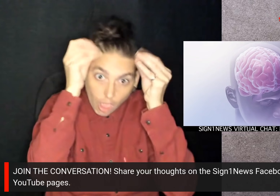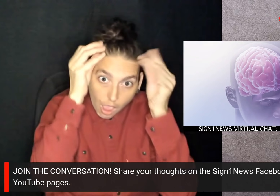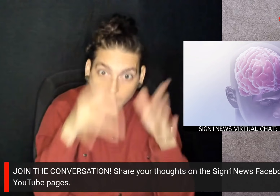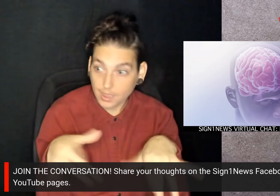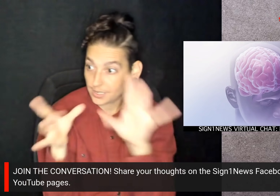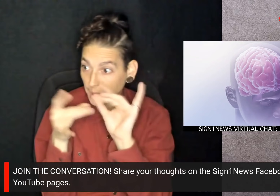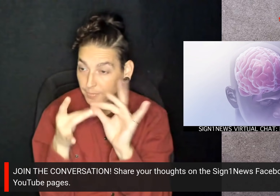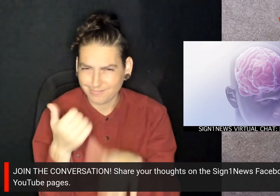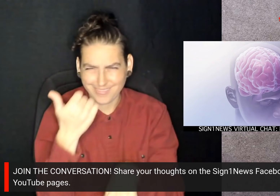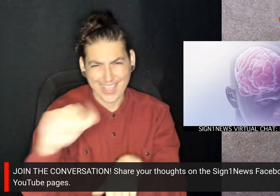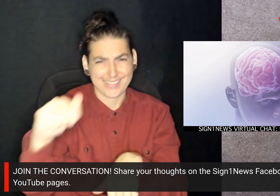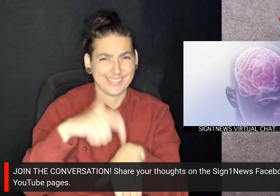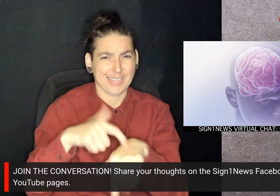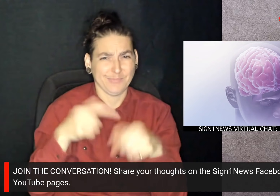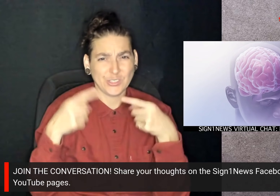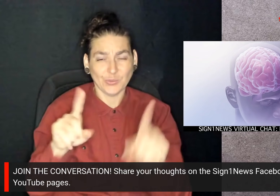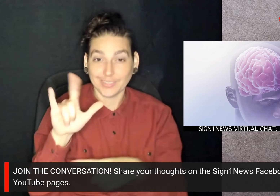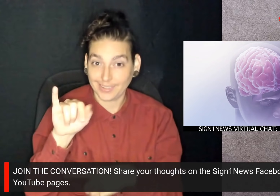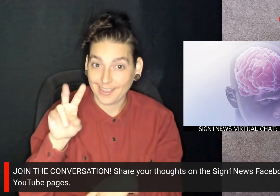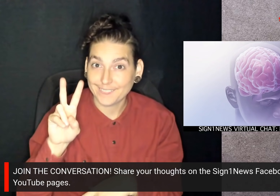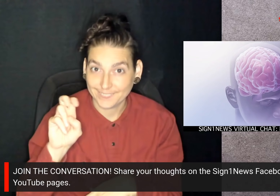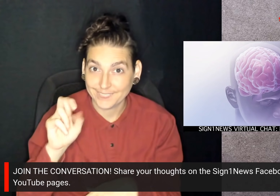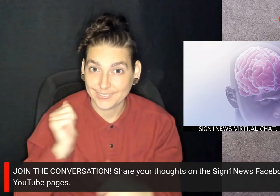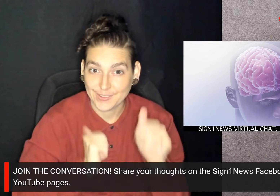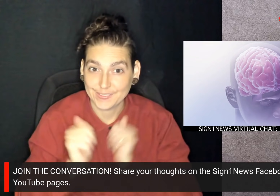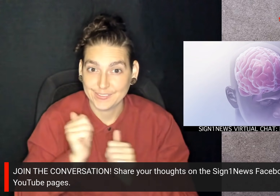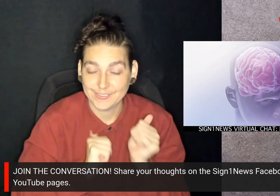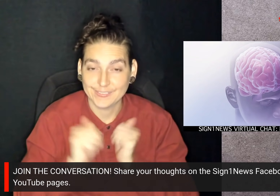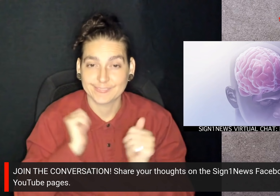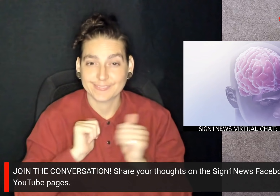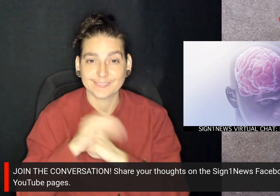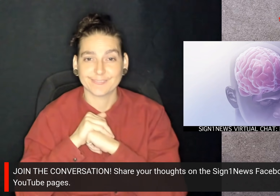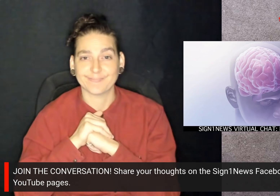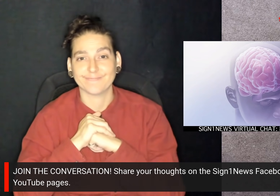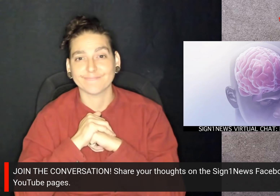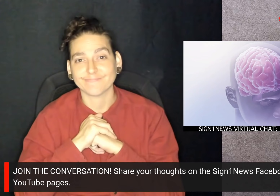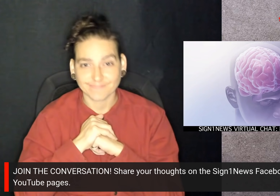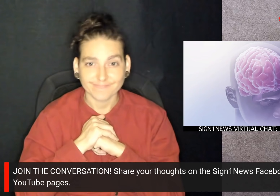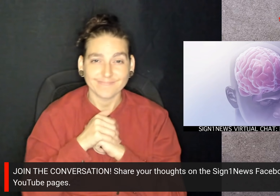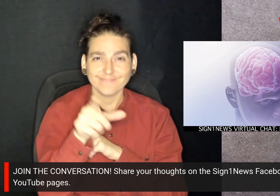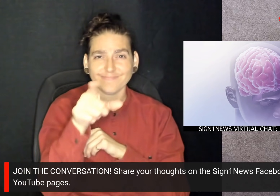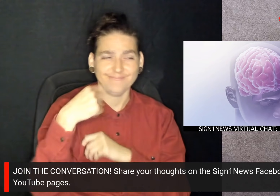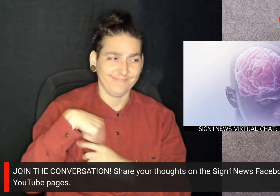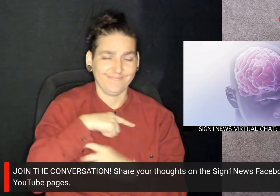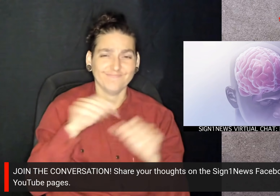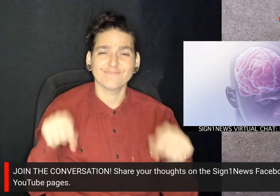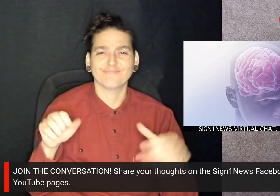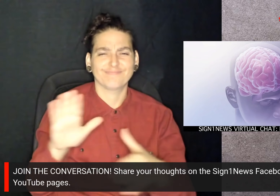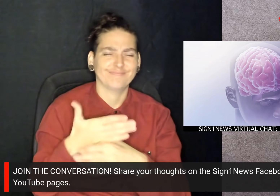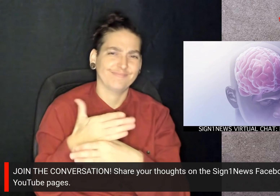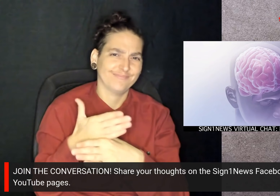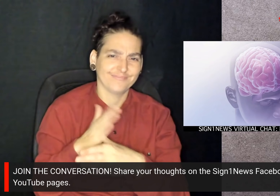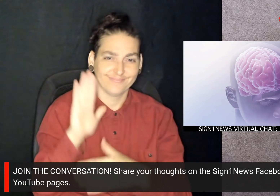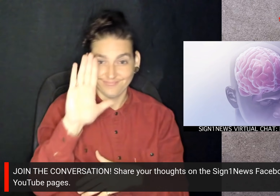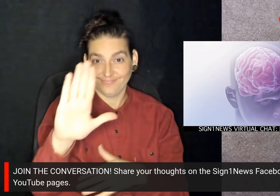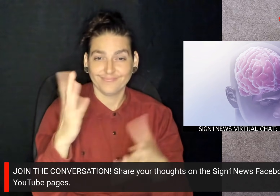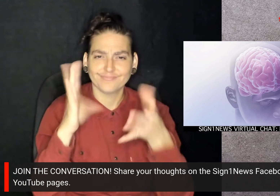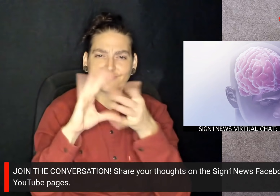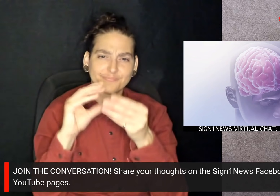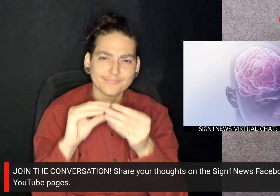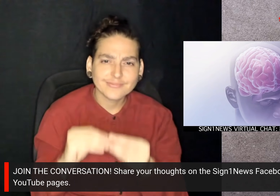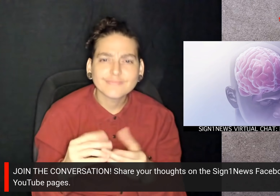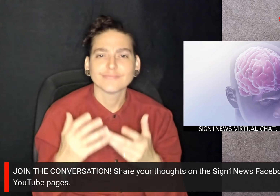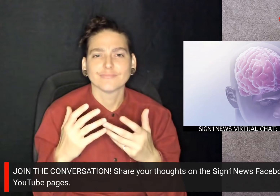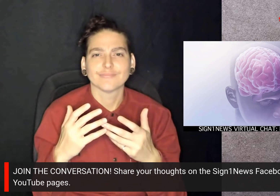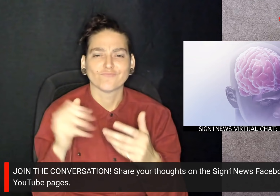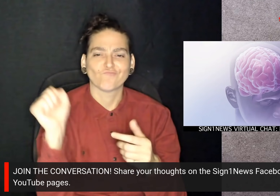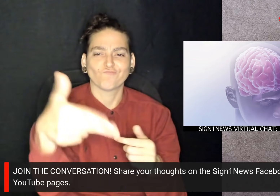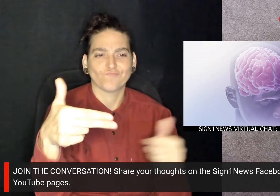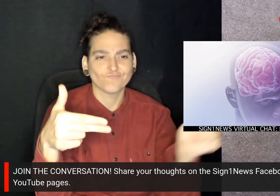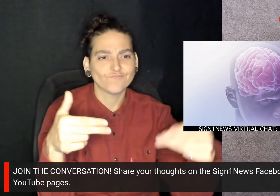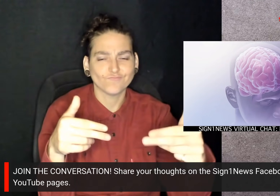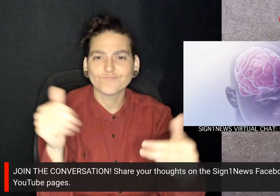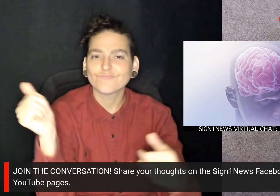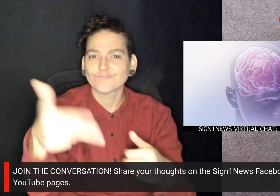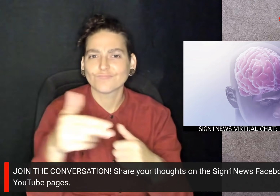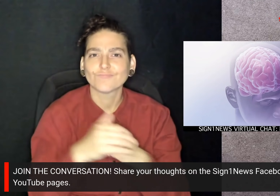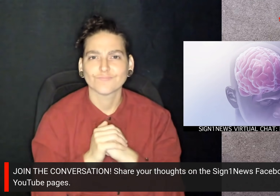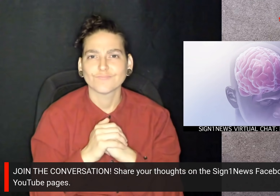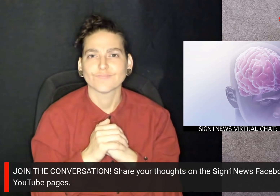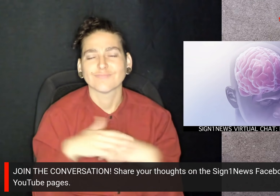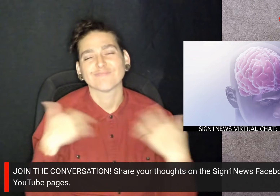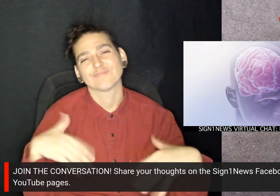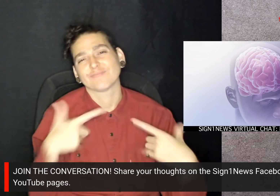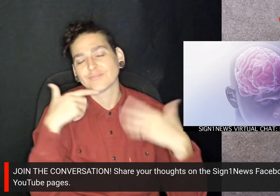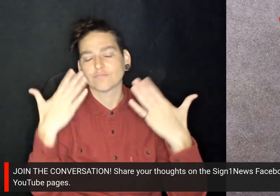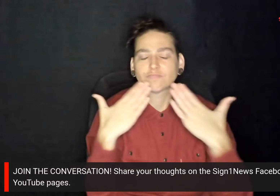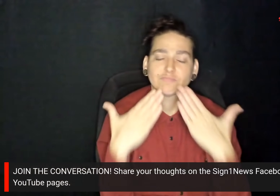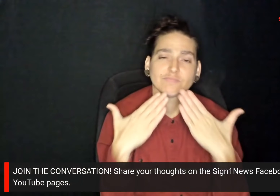any time during any of the live shows we might even share your comment a big thank you to